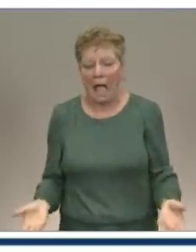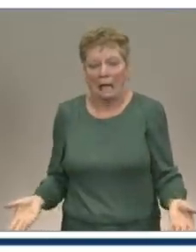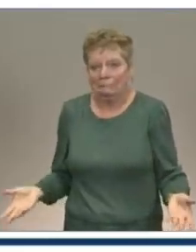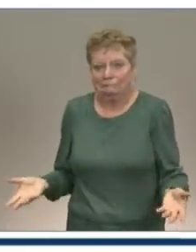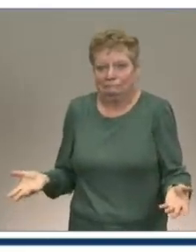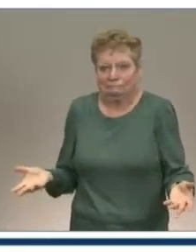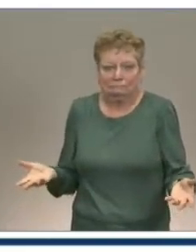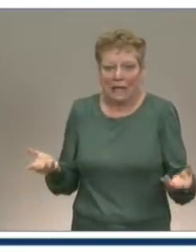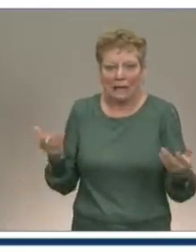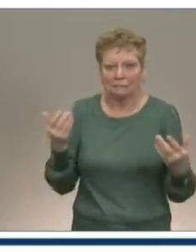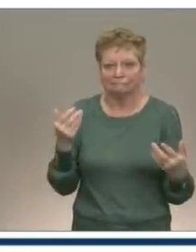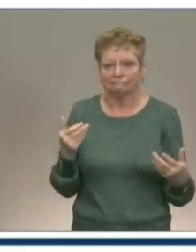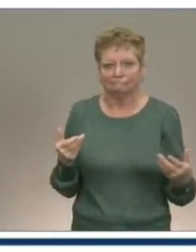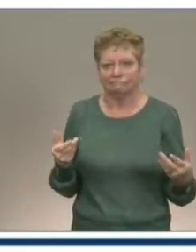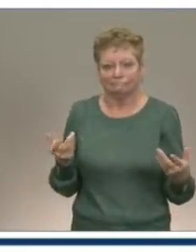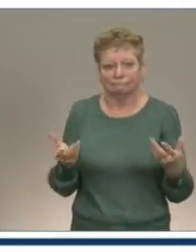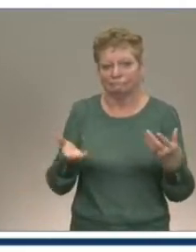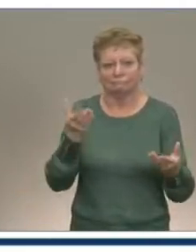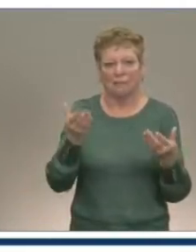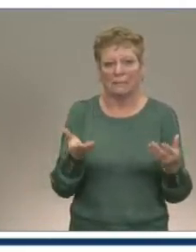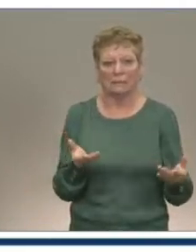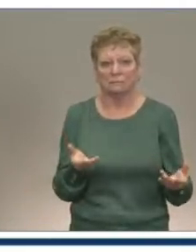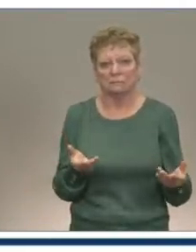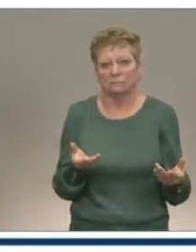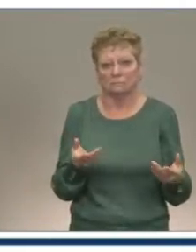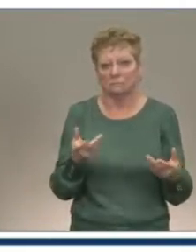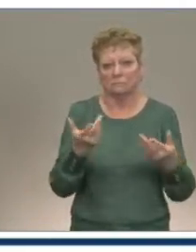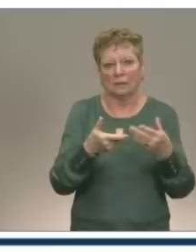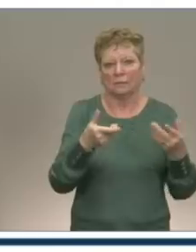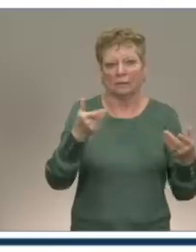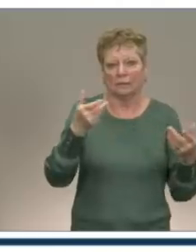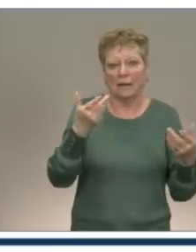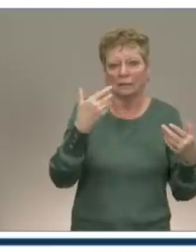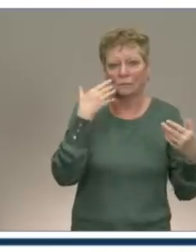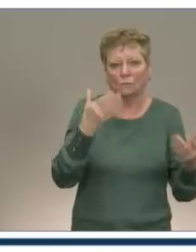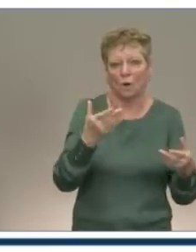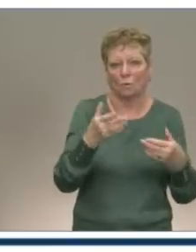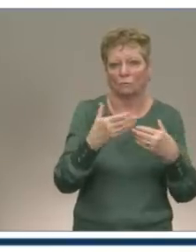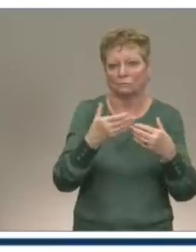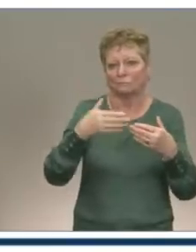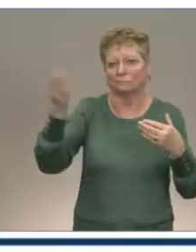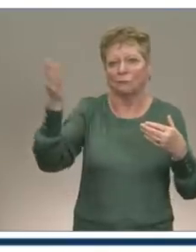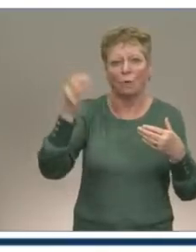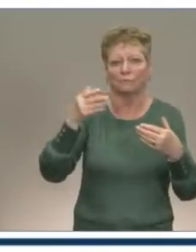there's you know probably in a double digits somewhere has there been an uptick in vaccine